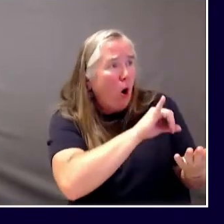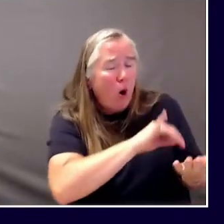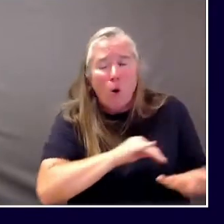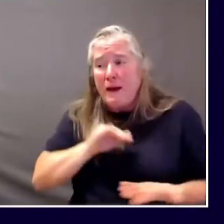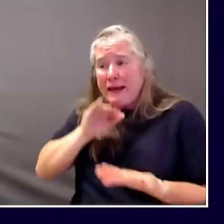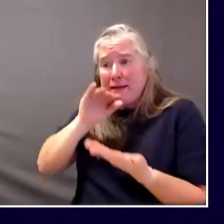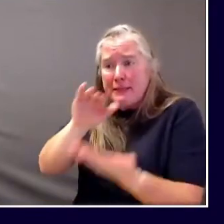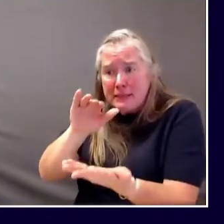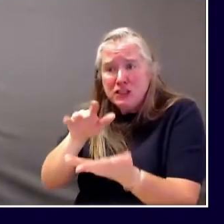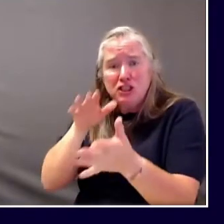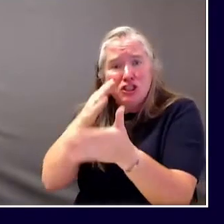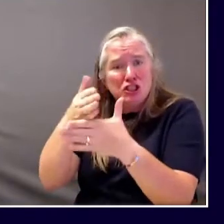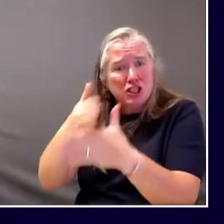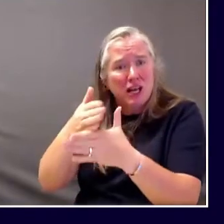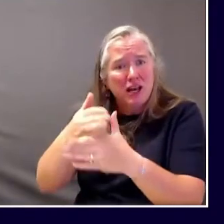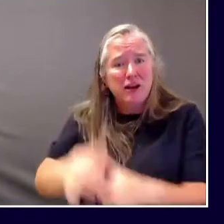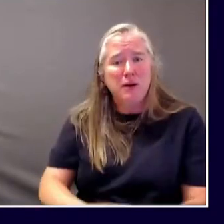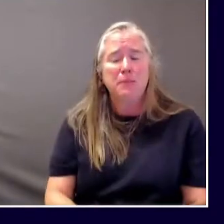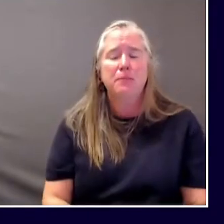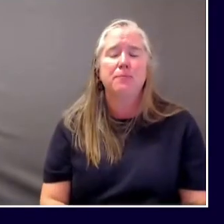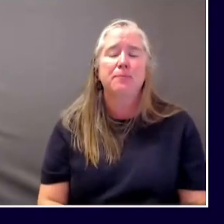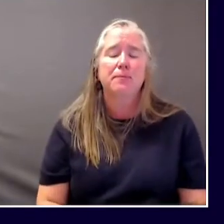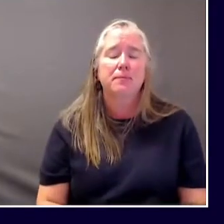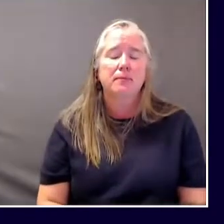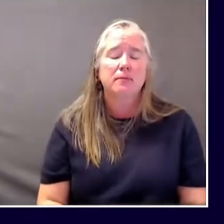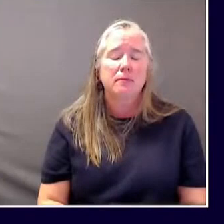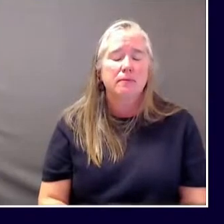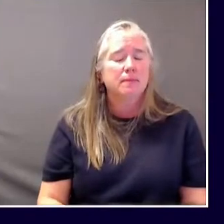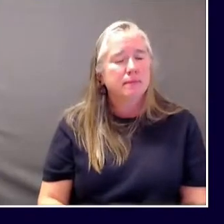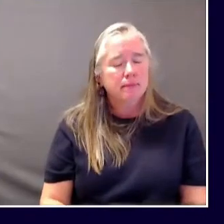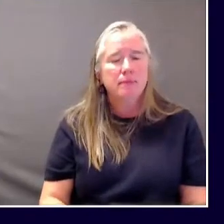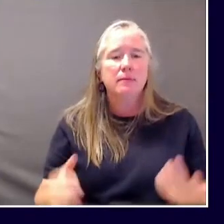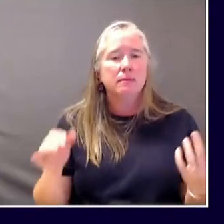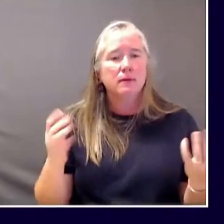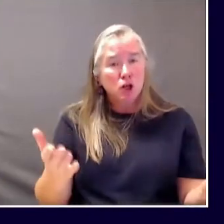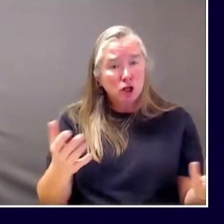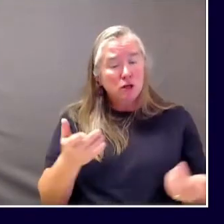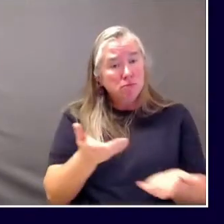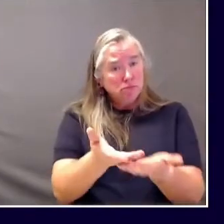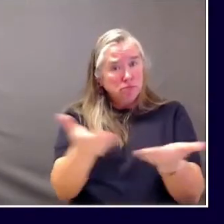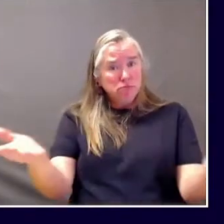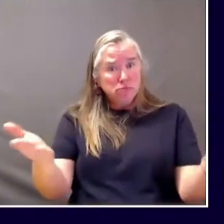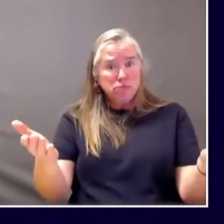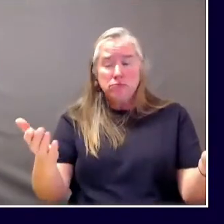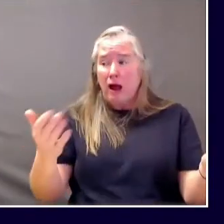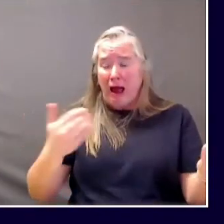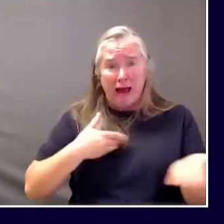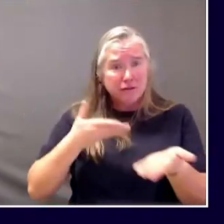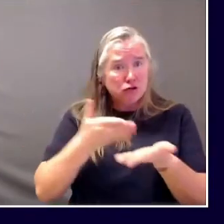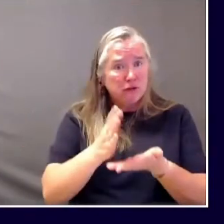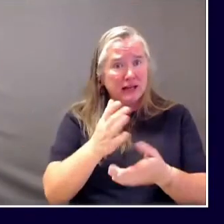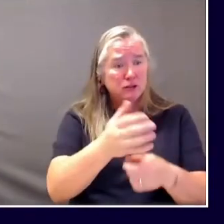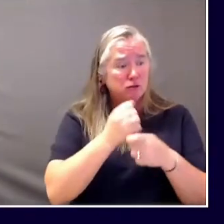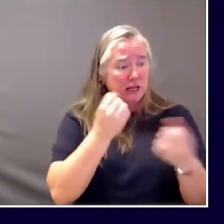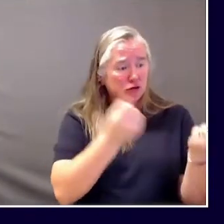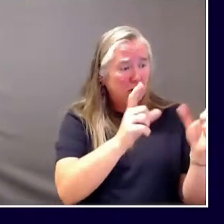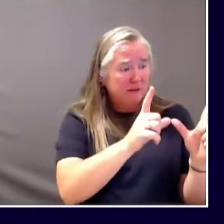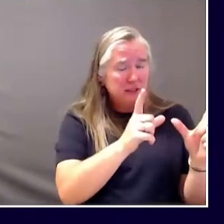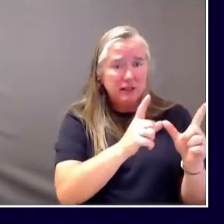have rules about driving you're entitled you have the right to freedom to get a driver's